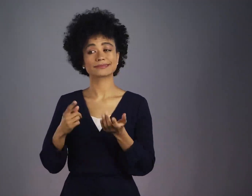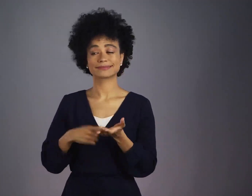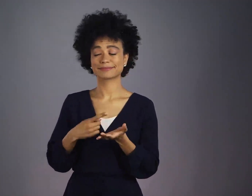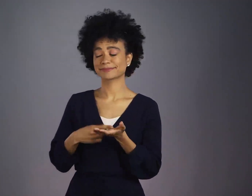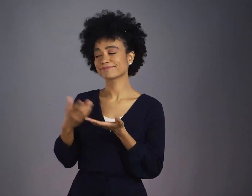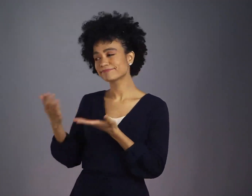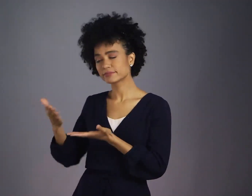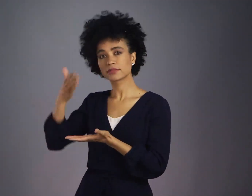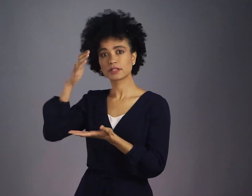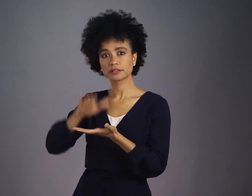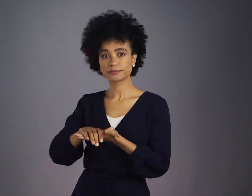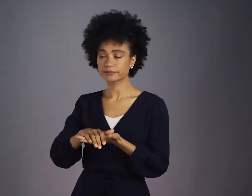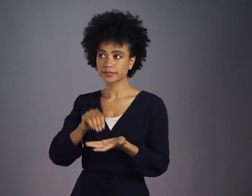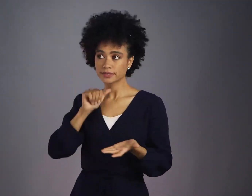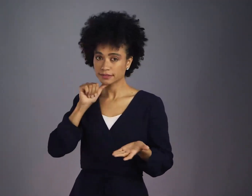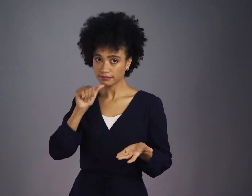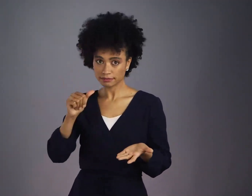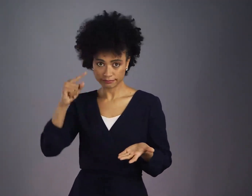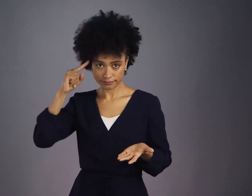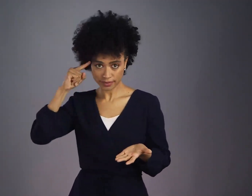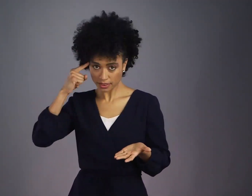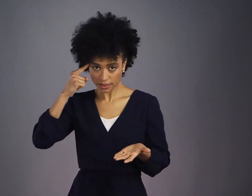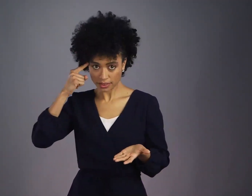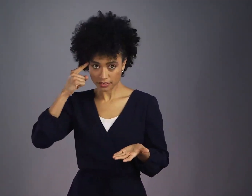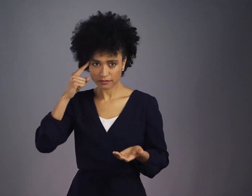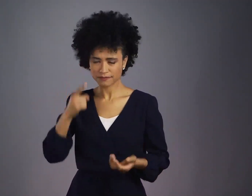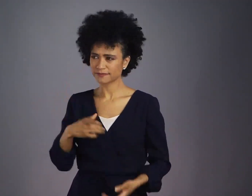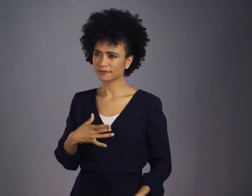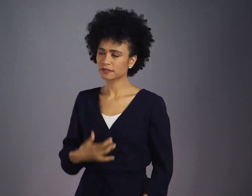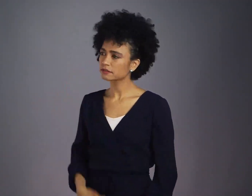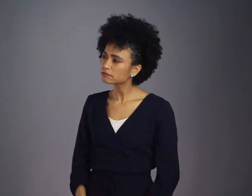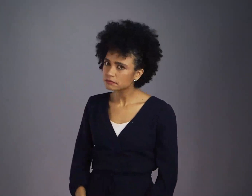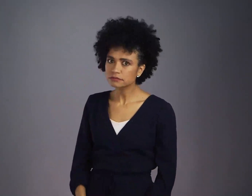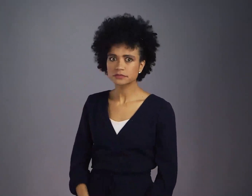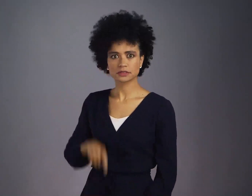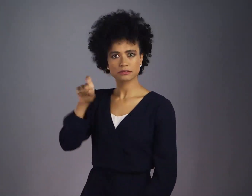Your husband will sometimes be unreasonable and you will want to criticize.